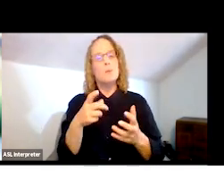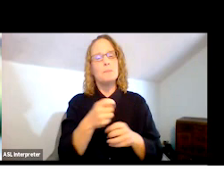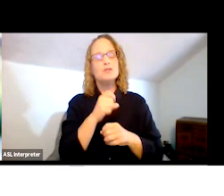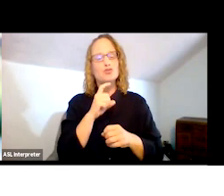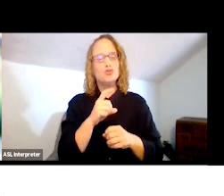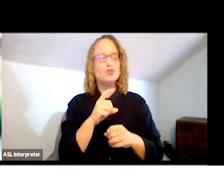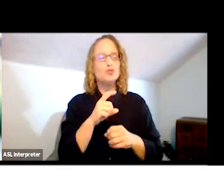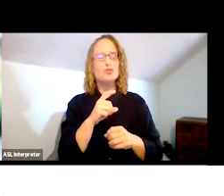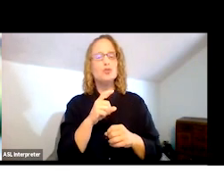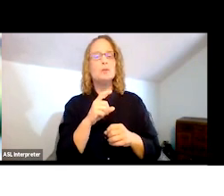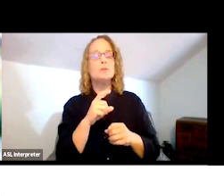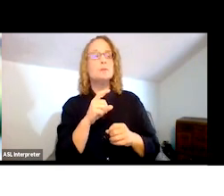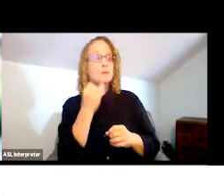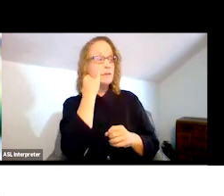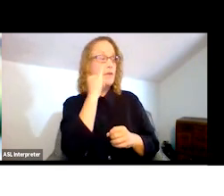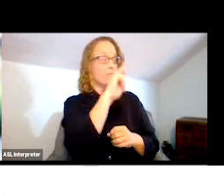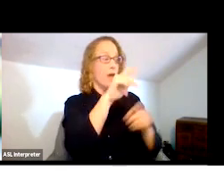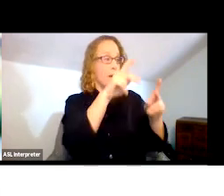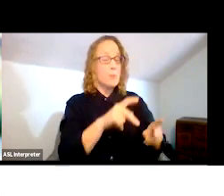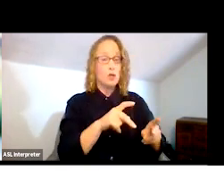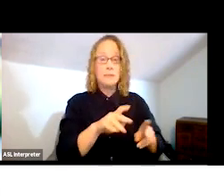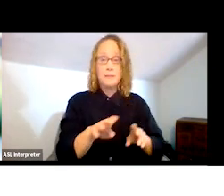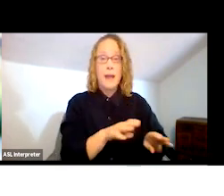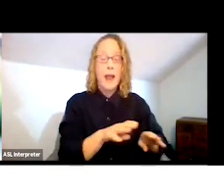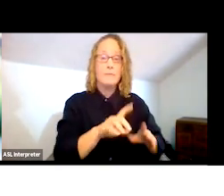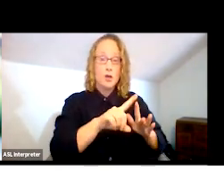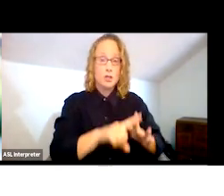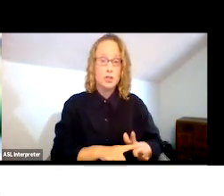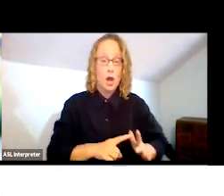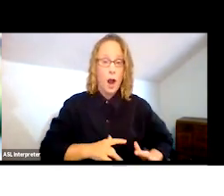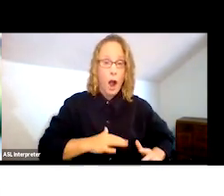we also wanna talk about some ineffective ways to manage escalation.